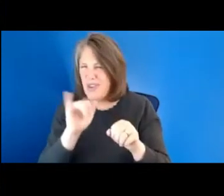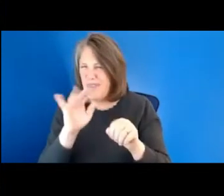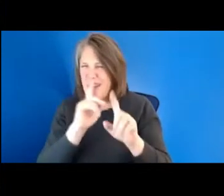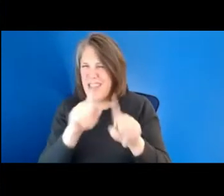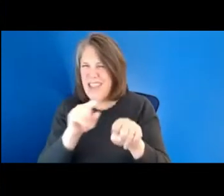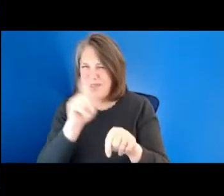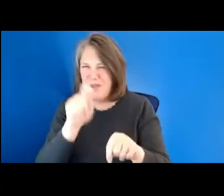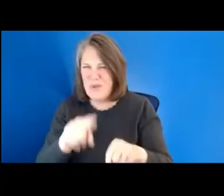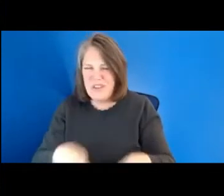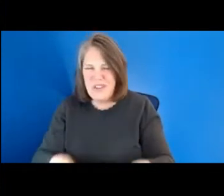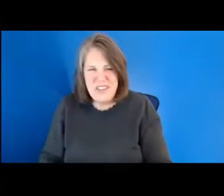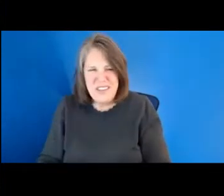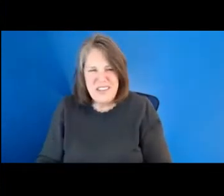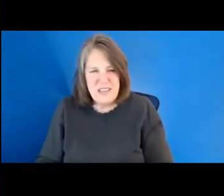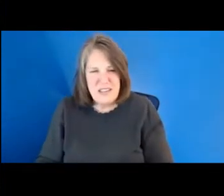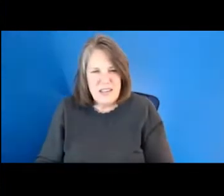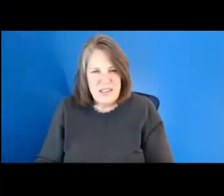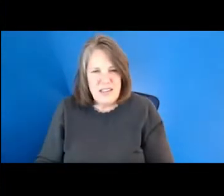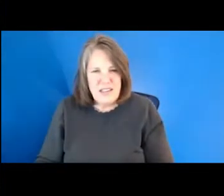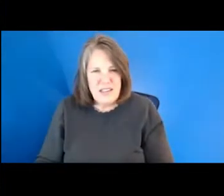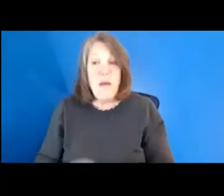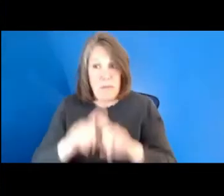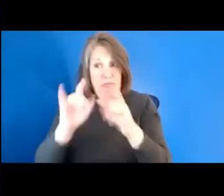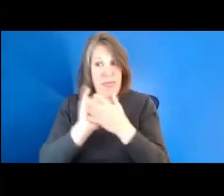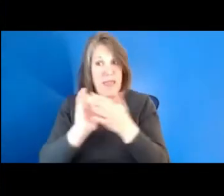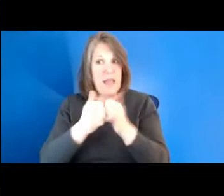question, but that 17:11:53 is the way you would see the difference